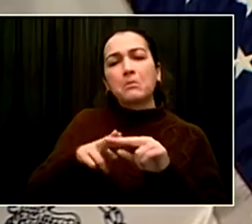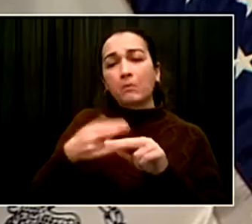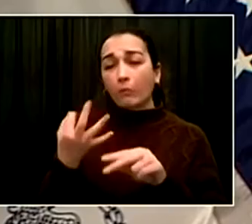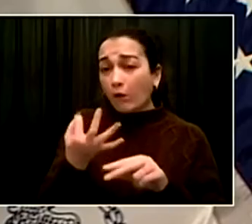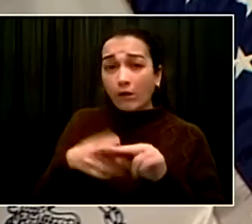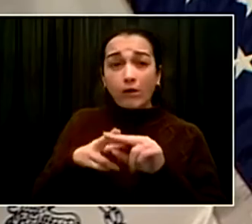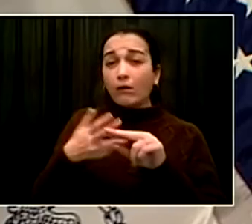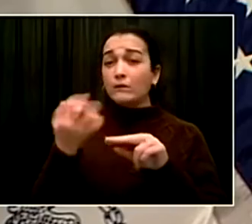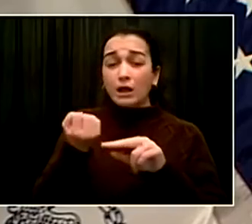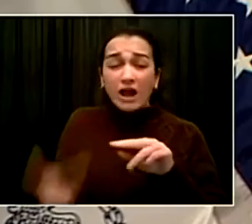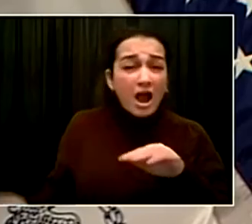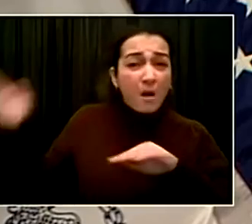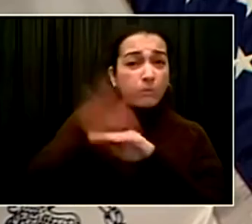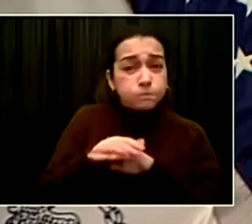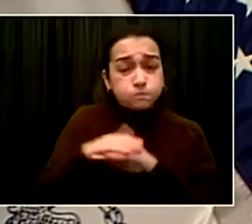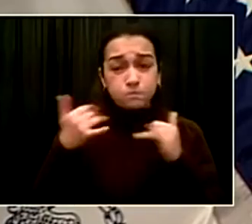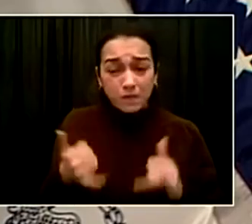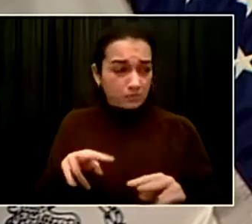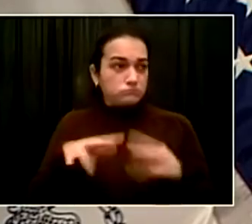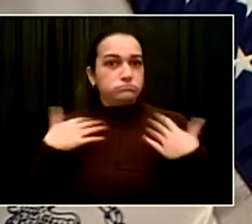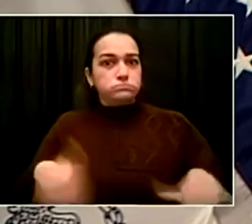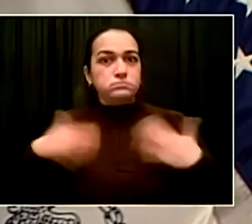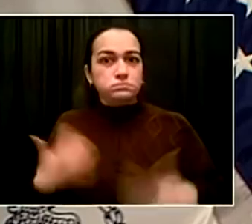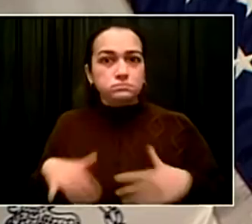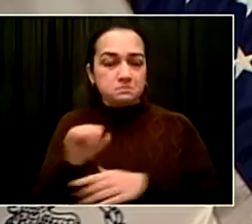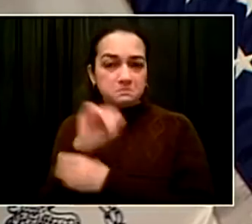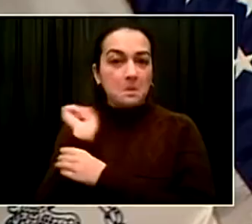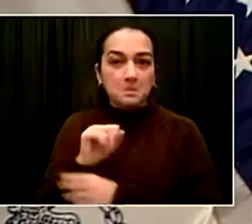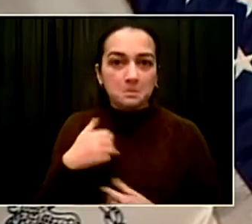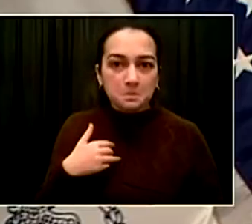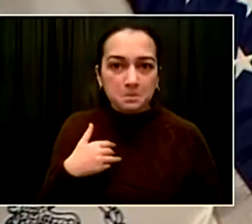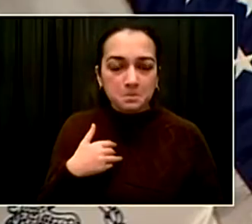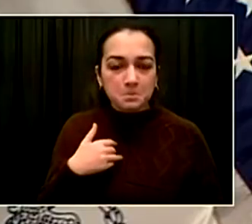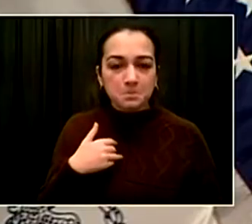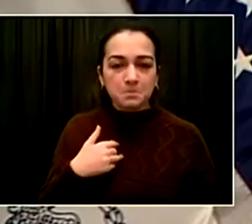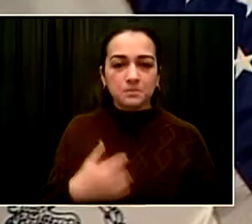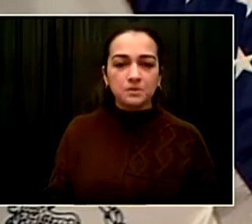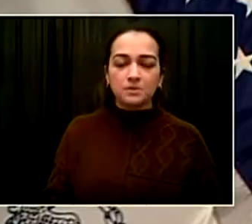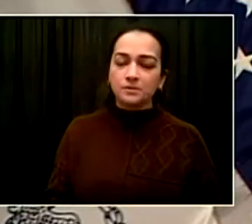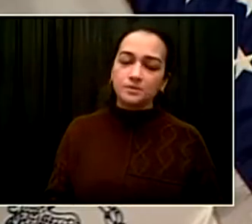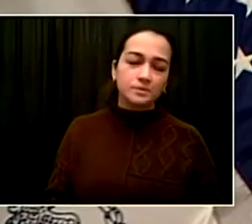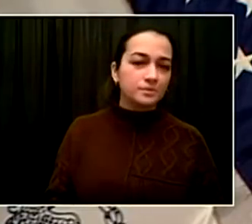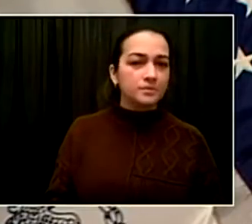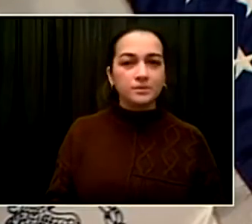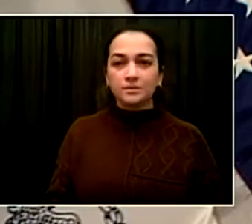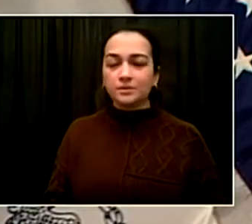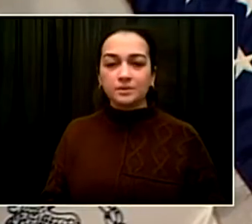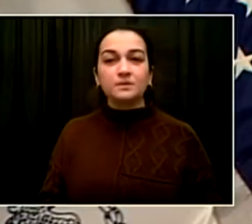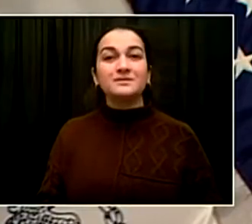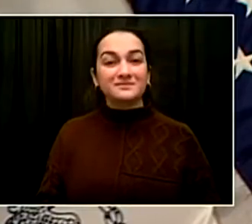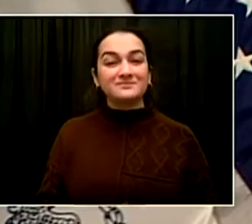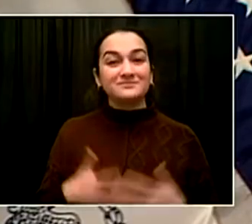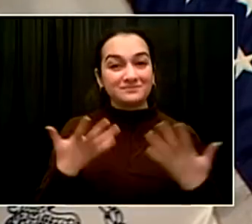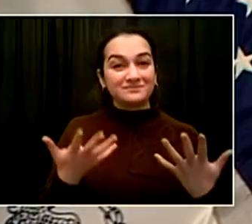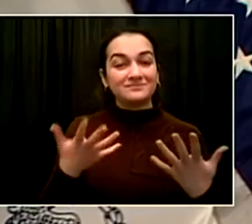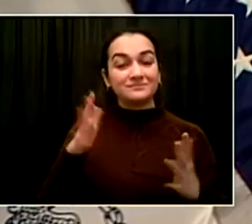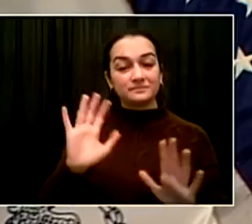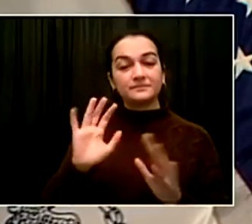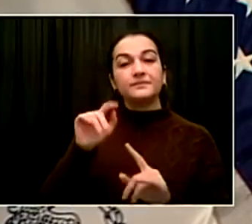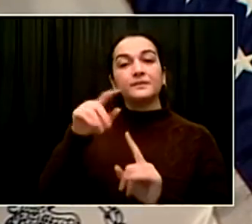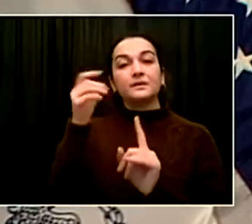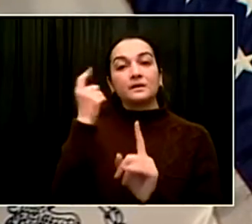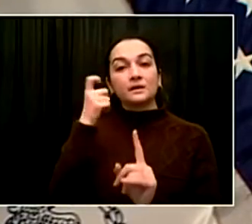NEED IT AND WE'RE GOON FIND ALL